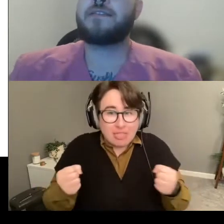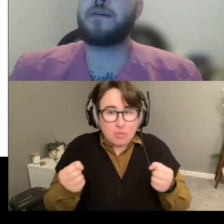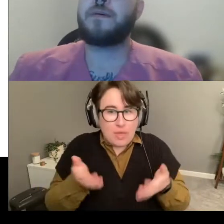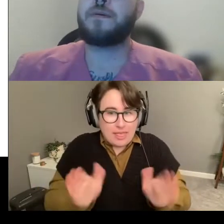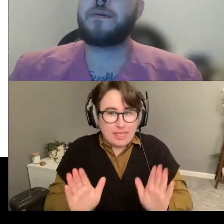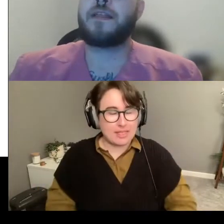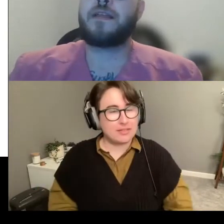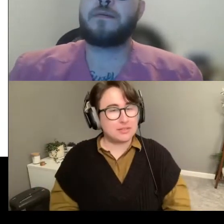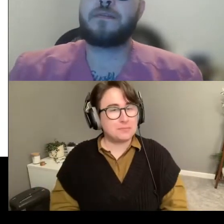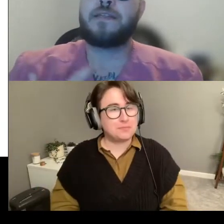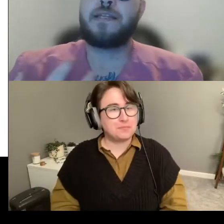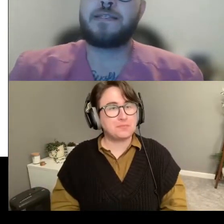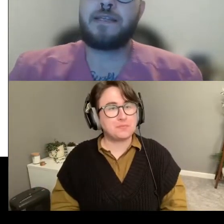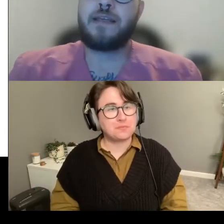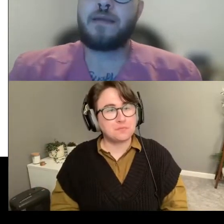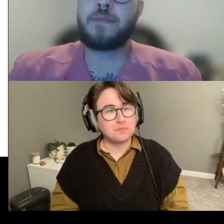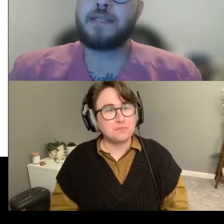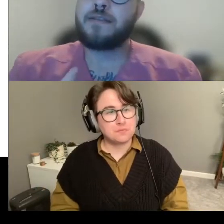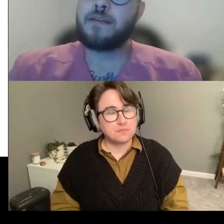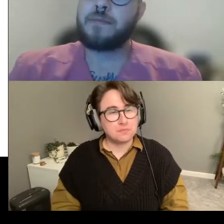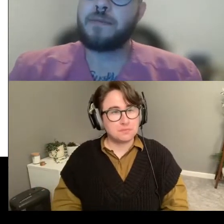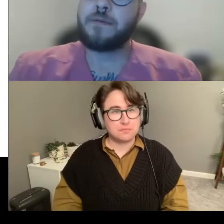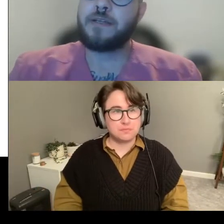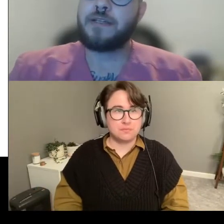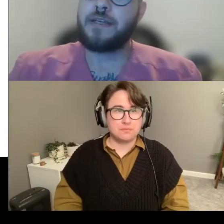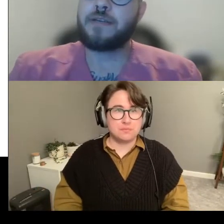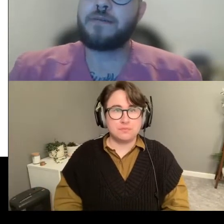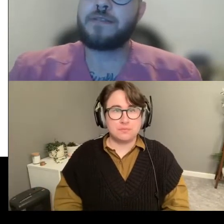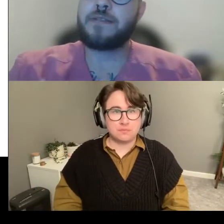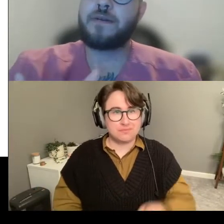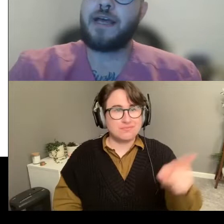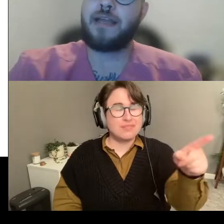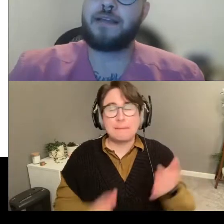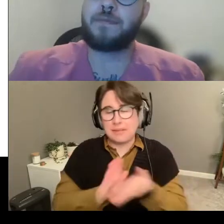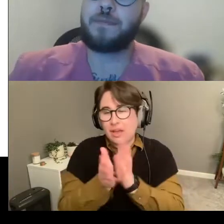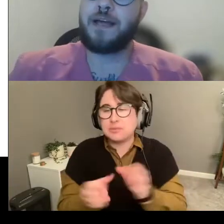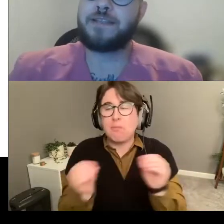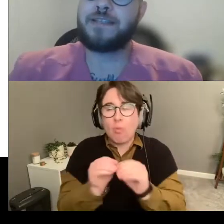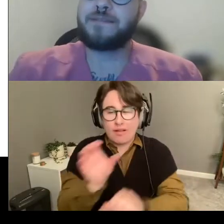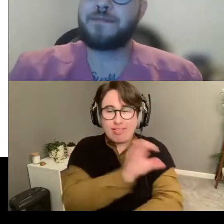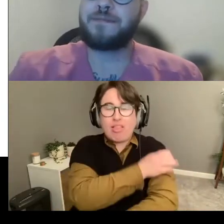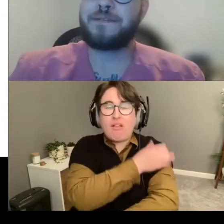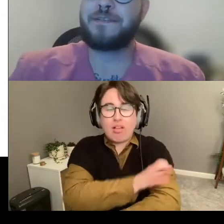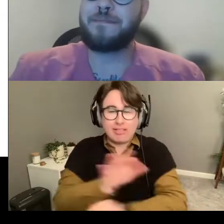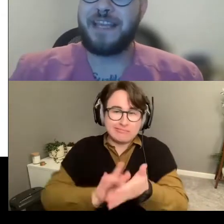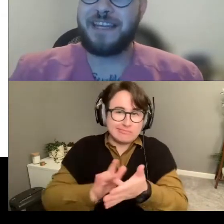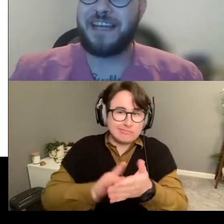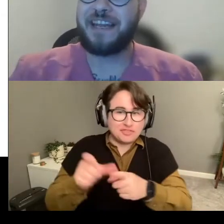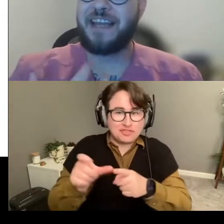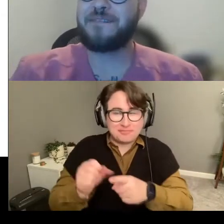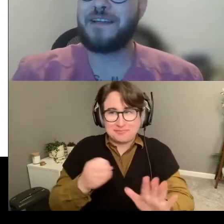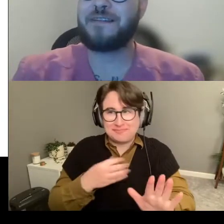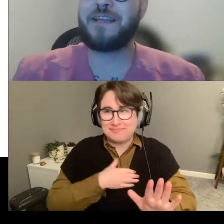So, this gets a little bit more clinical, so I apologize for folks who may not have